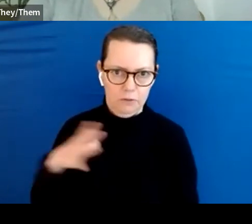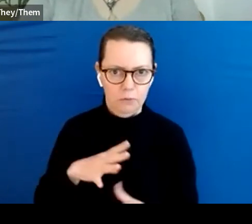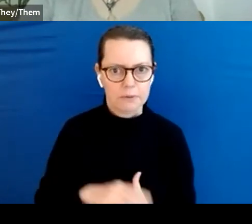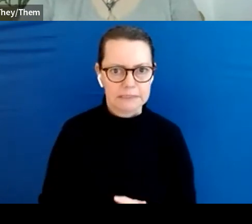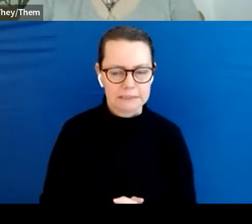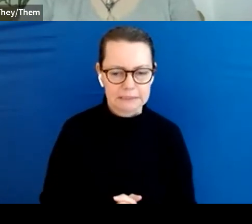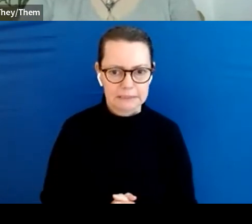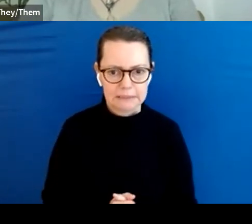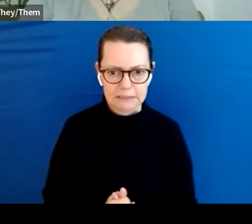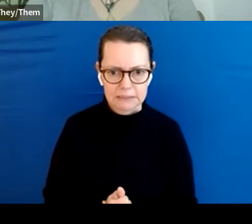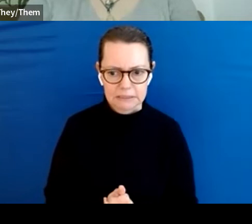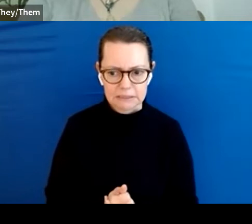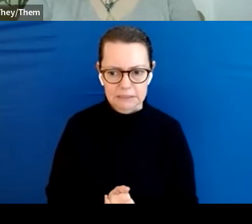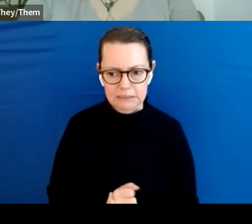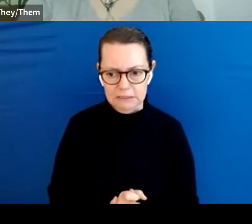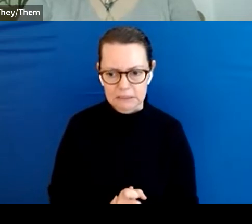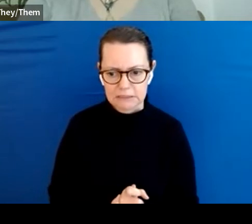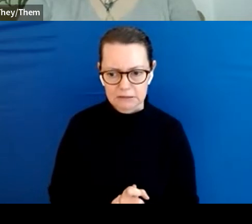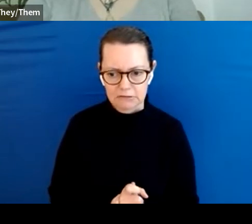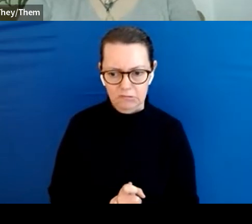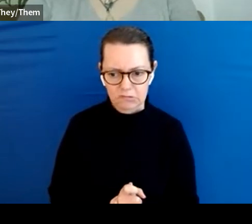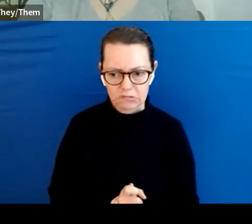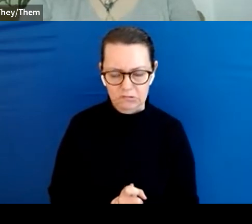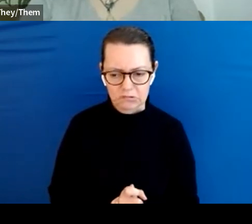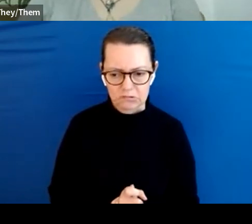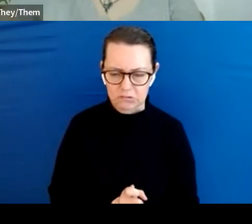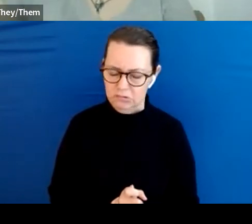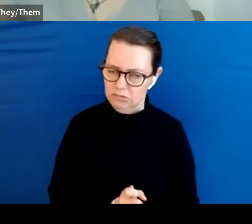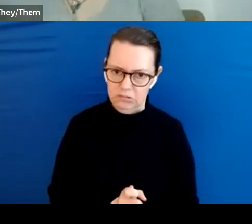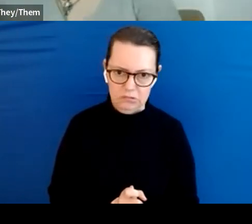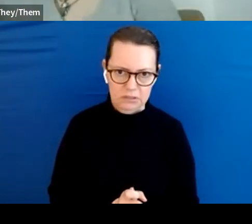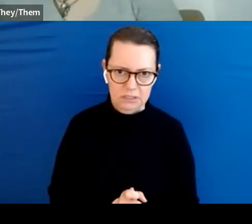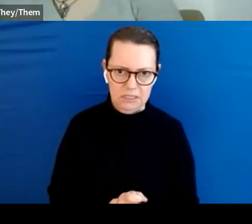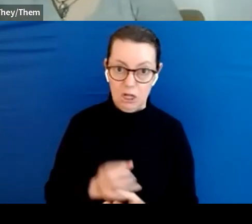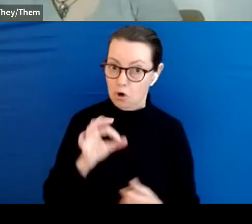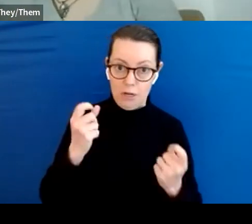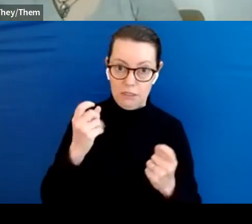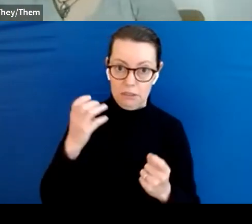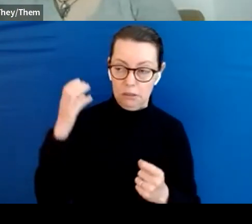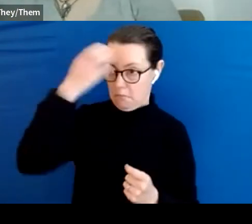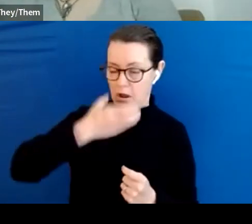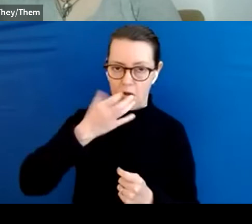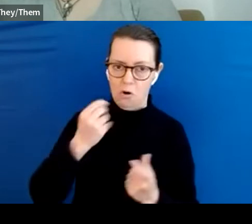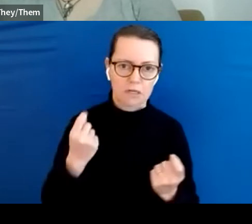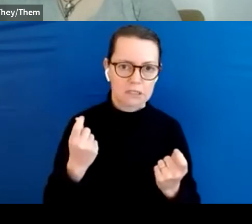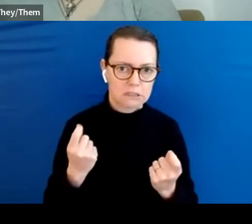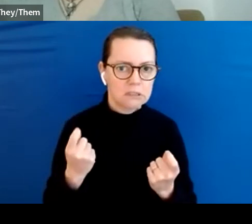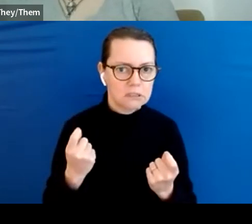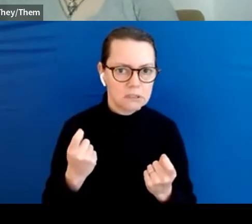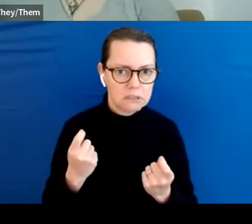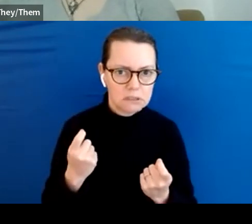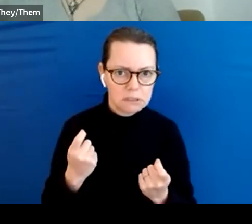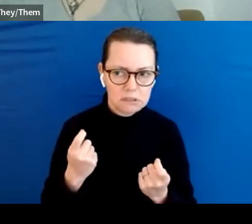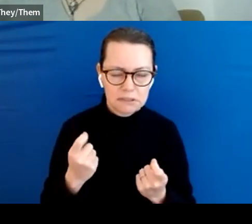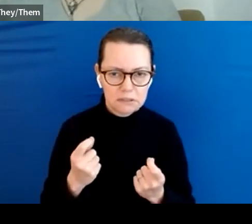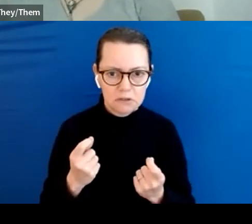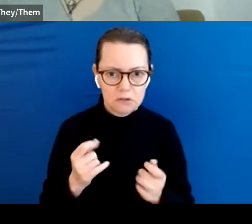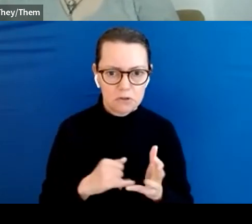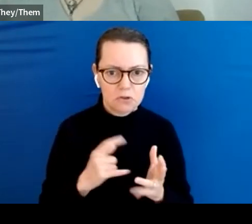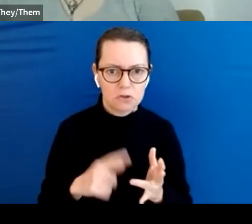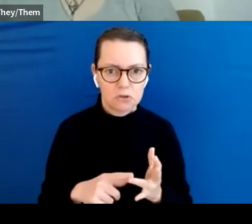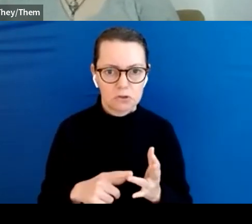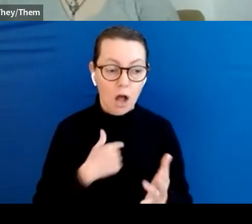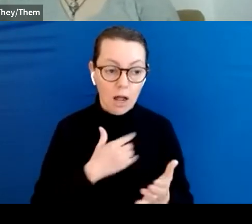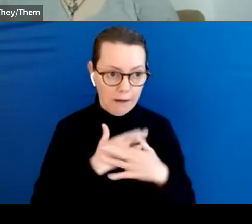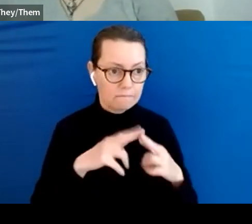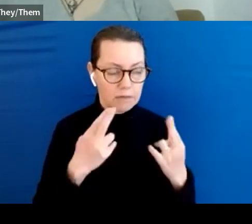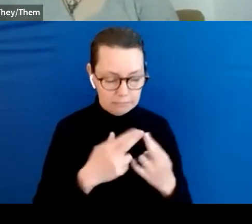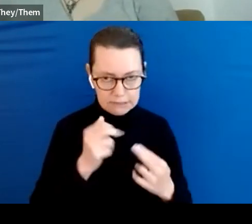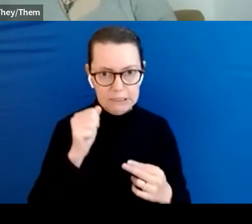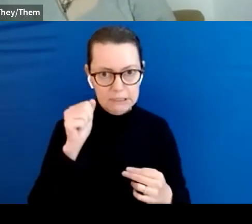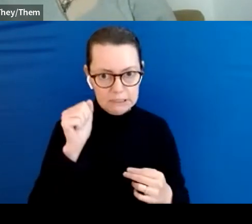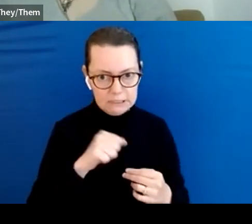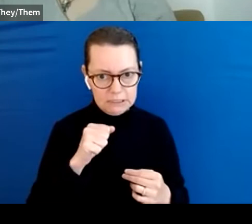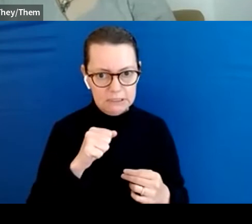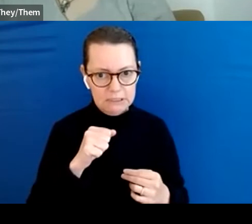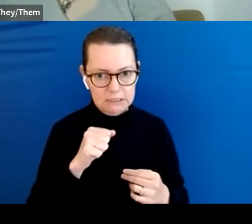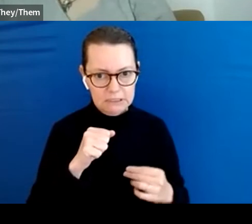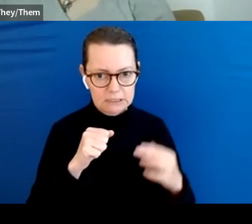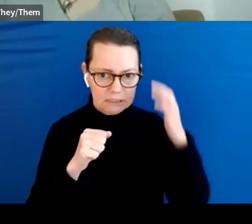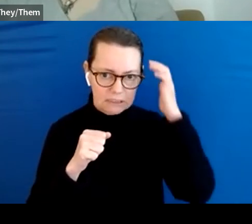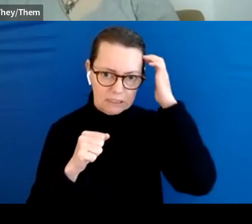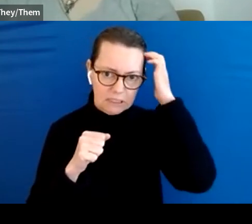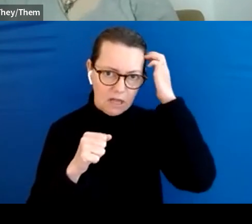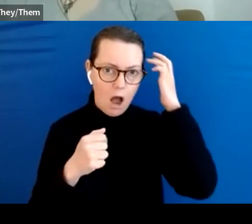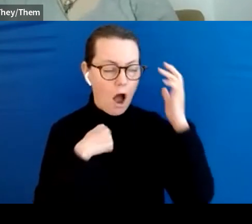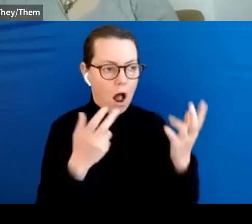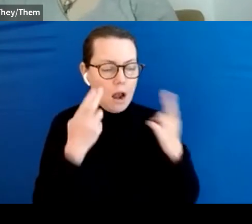I suppose on. And it's not something that you know I could turn on and off. So you know, even though I love my family very dearly and I can often be my self around them.